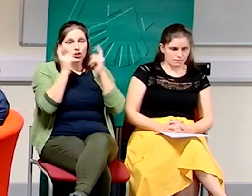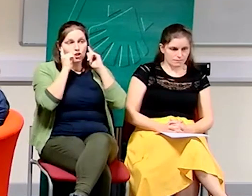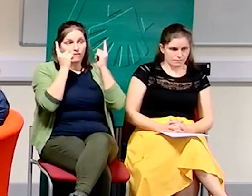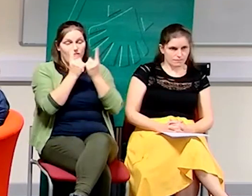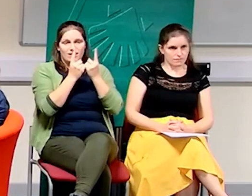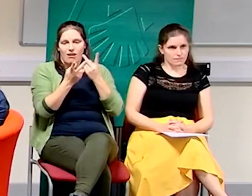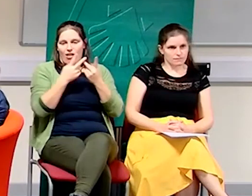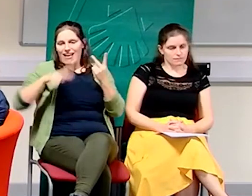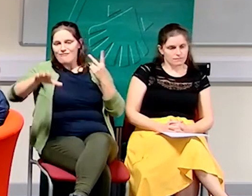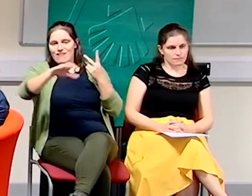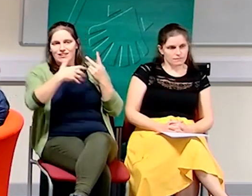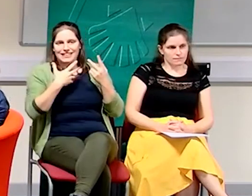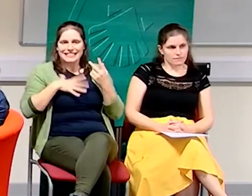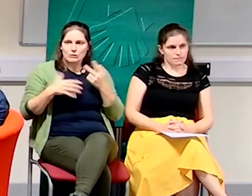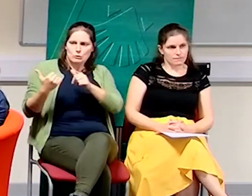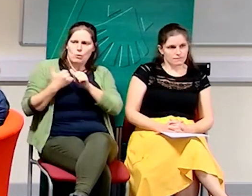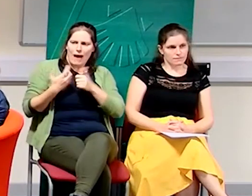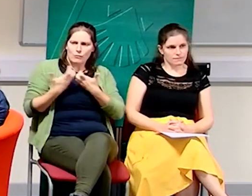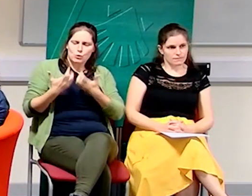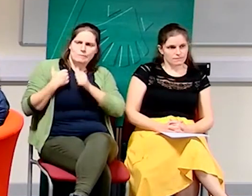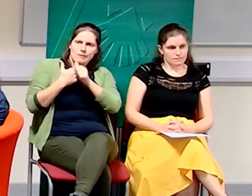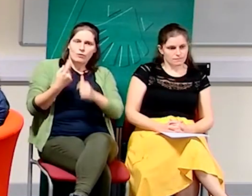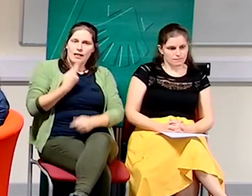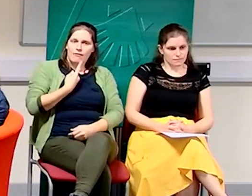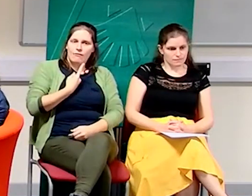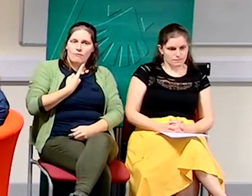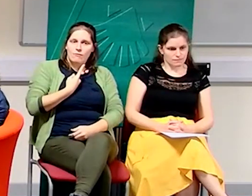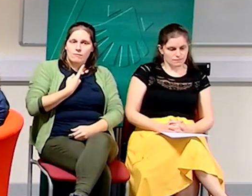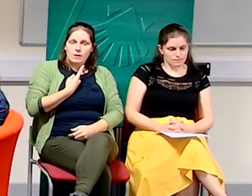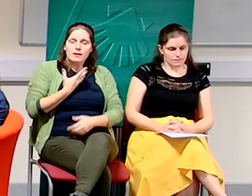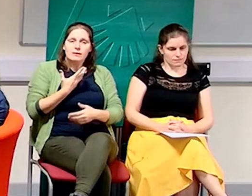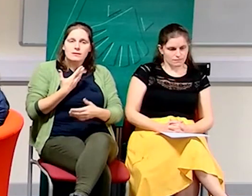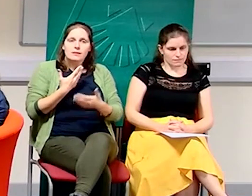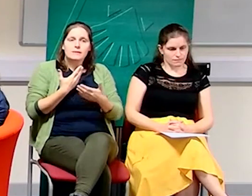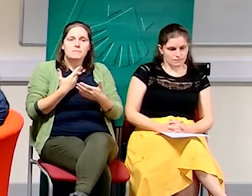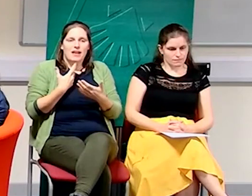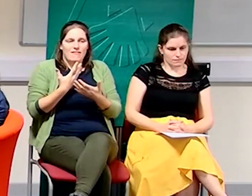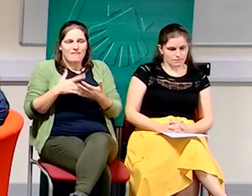life um but it still takes more time and it's more difficult than it should be to get the sport in